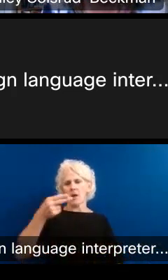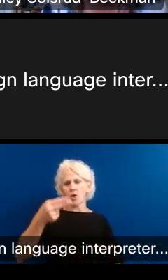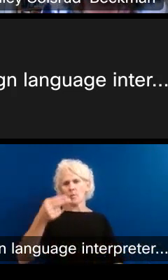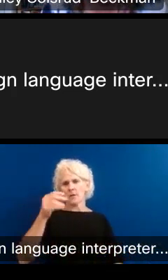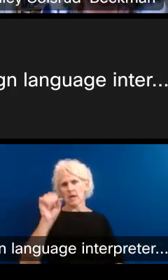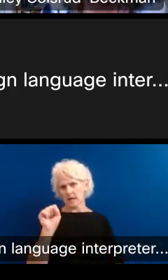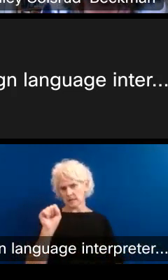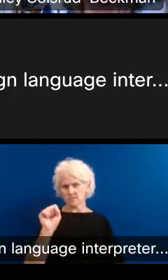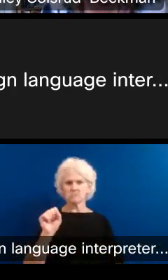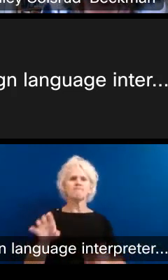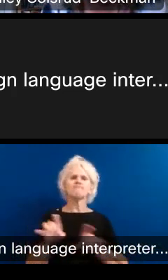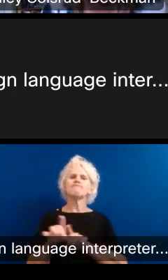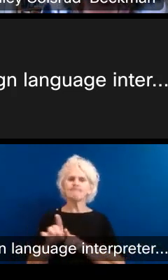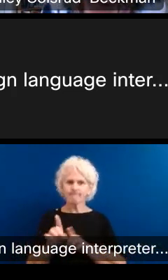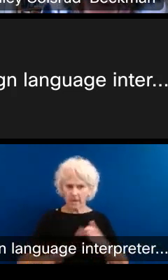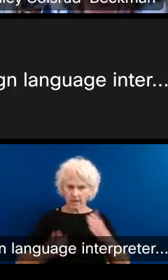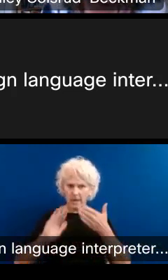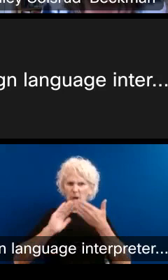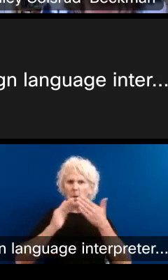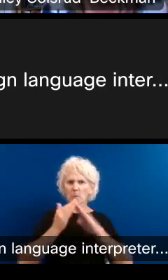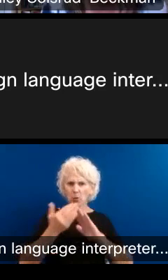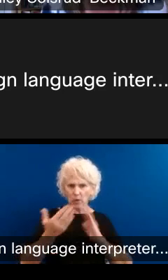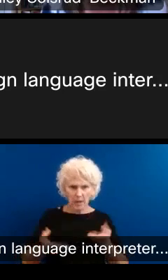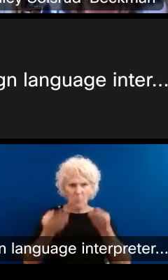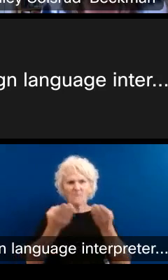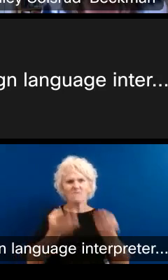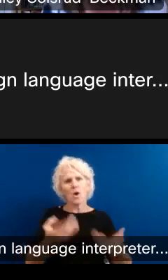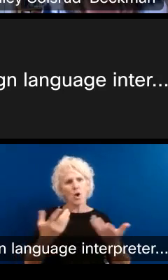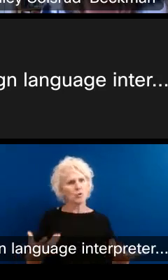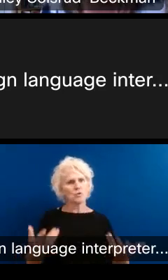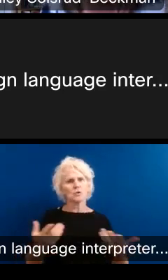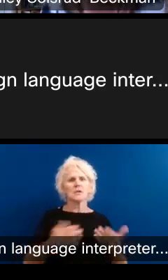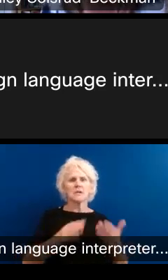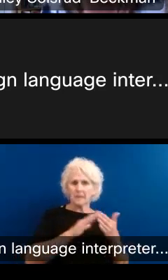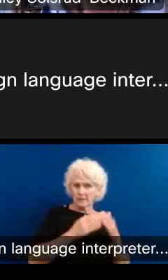and also by community-based providers. So, there's Community Support Services,